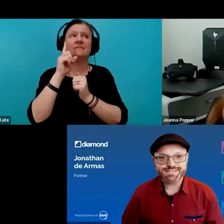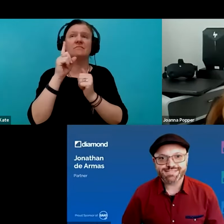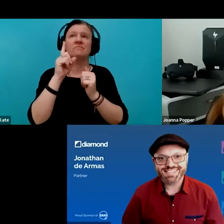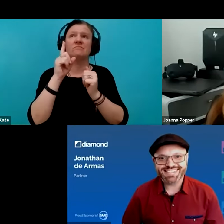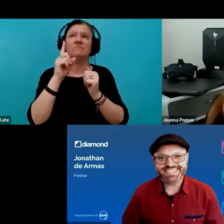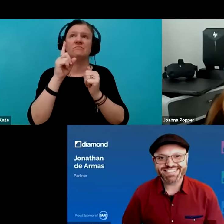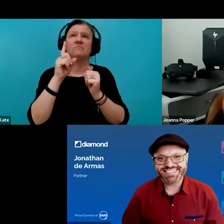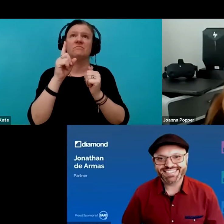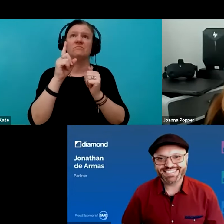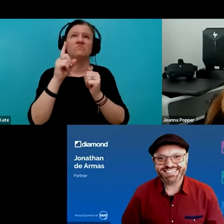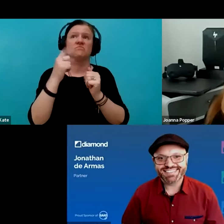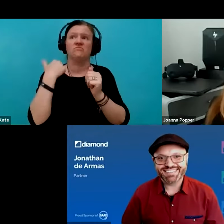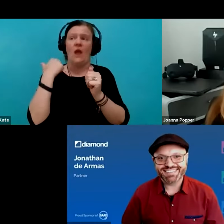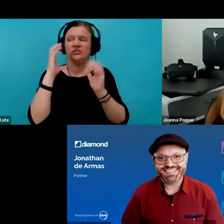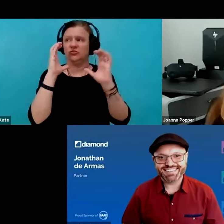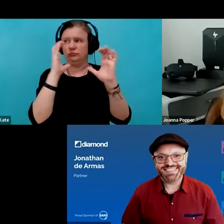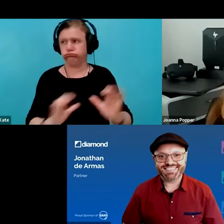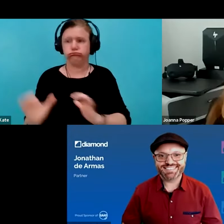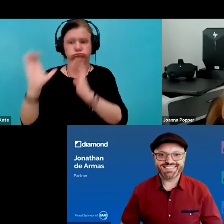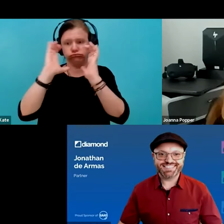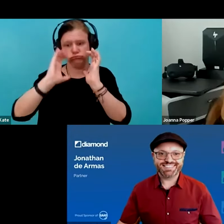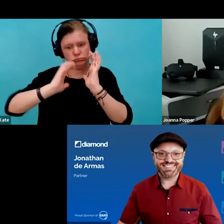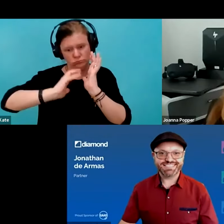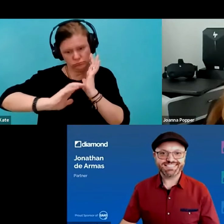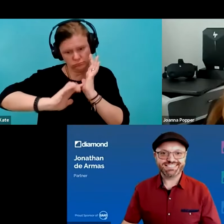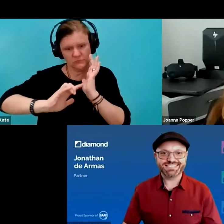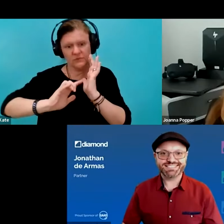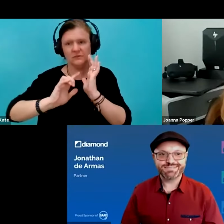Joanna Popper: And you know, I just I just started using LinkedIn probably